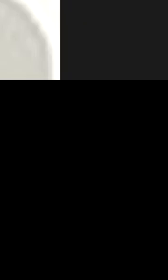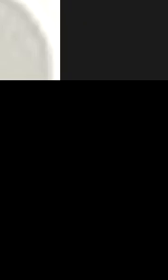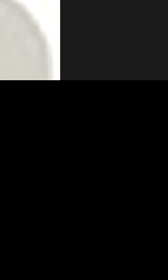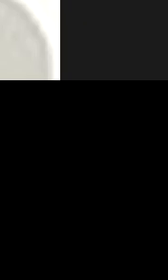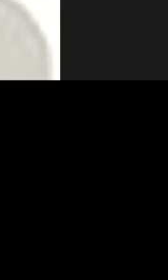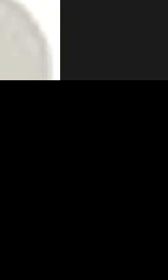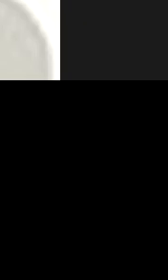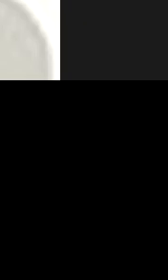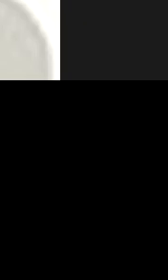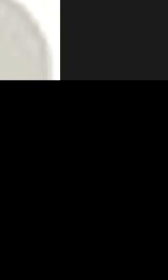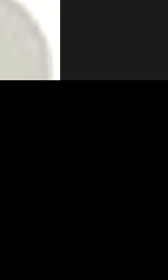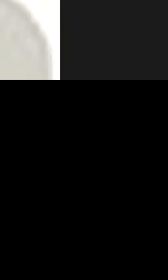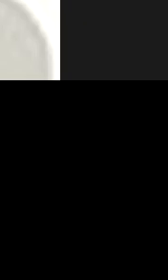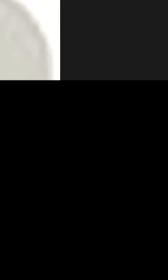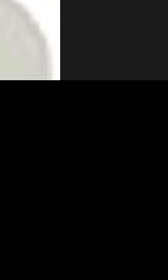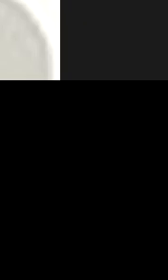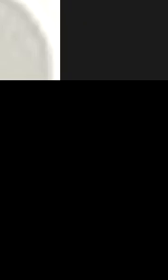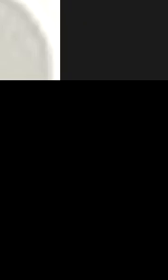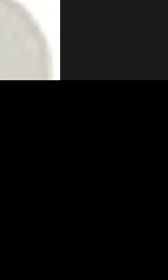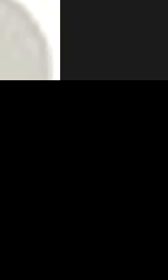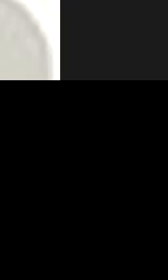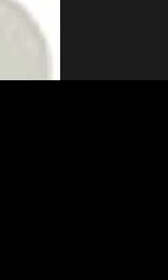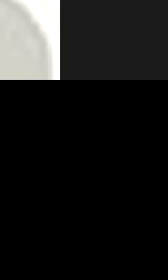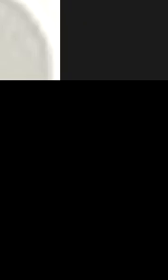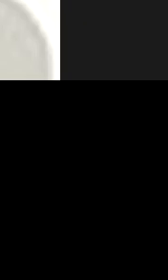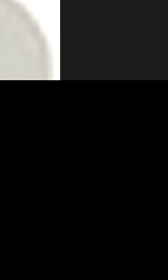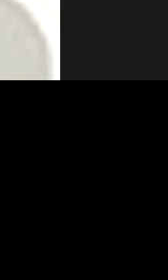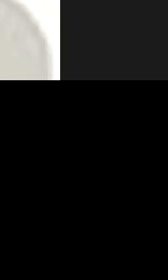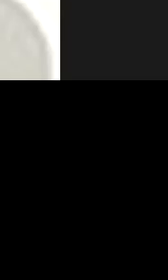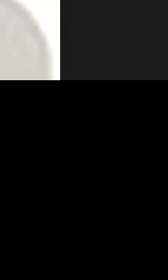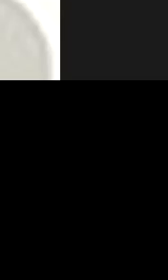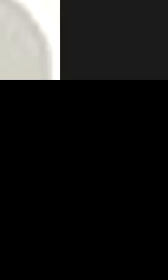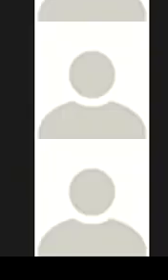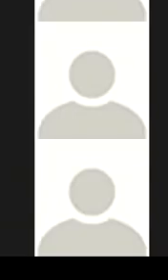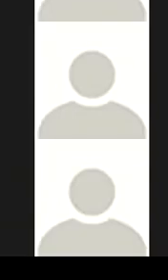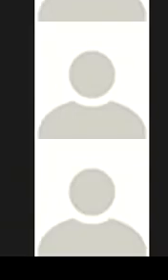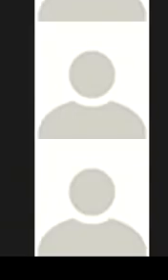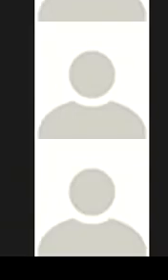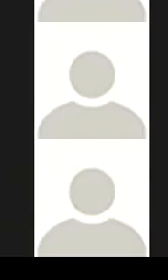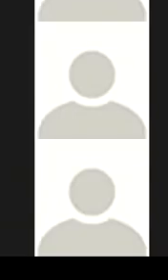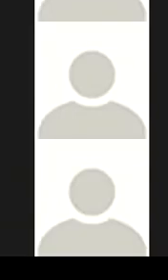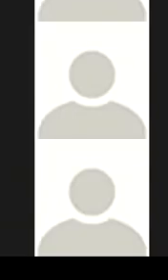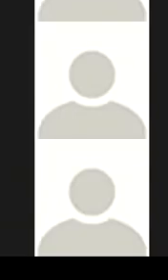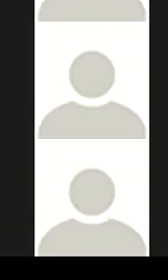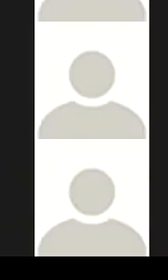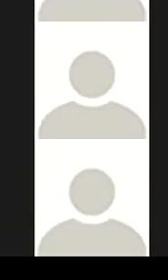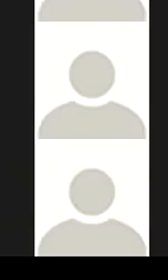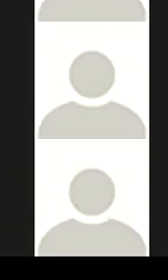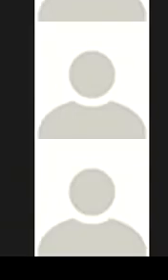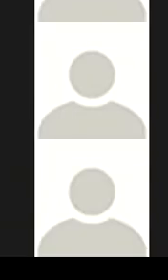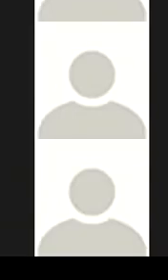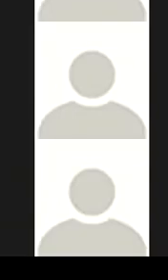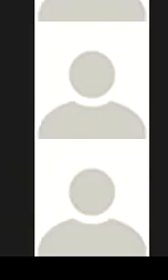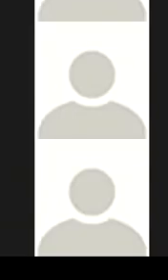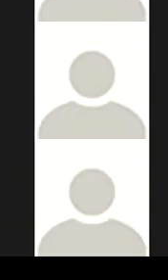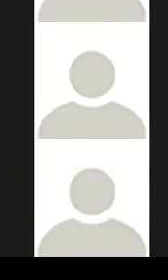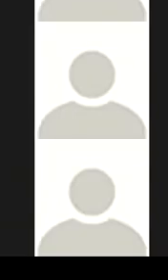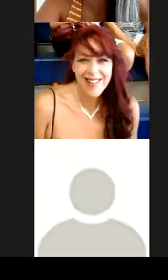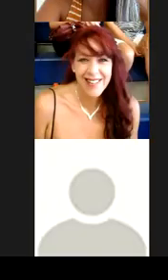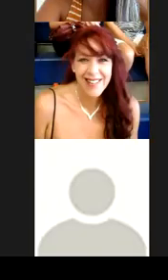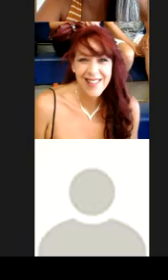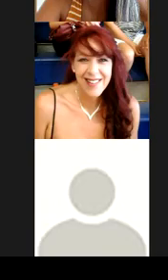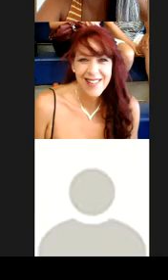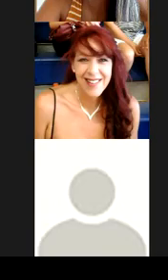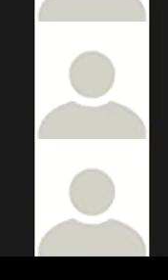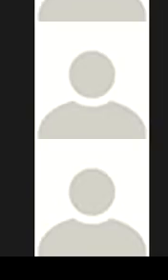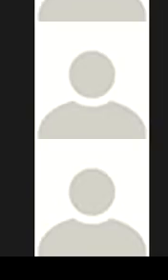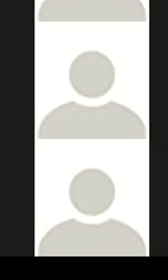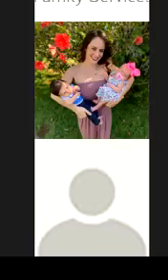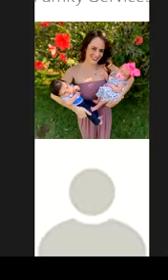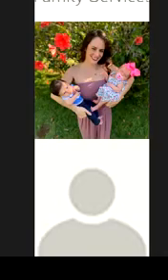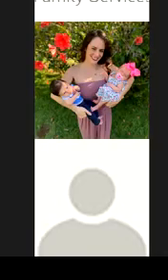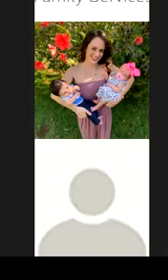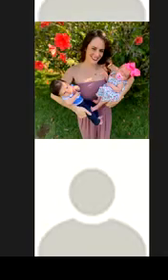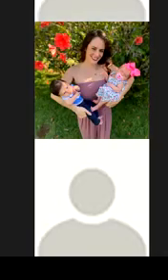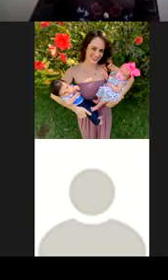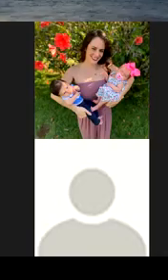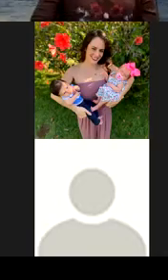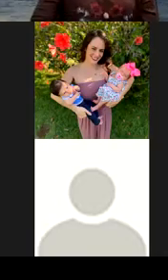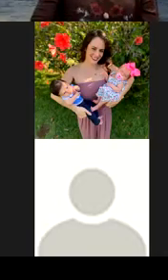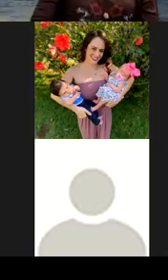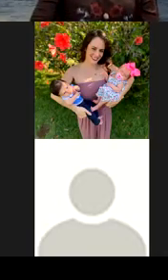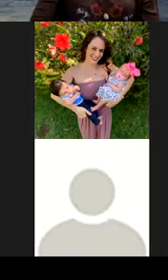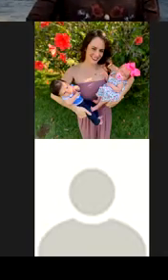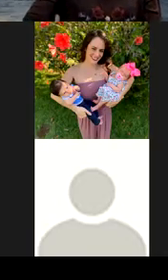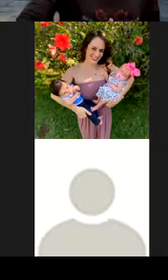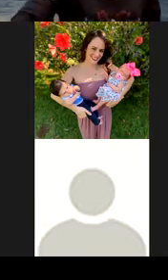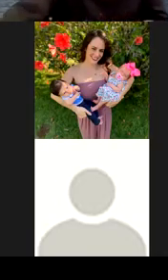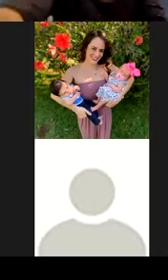cameras on. I'd just like to see who you are all. Good people! There are humans! Alright, I love it.